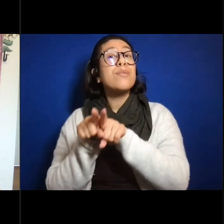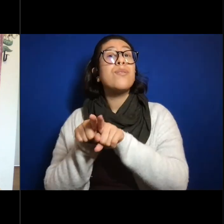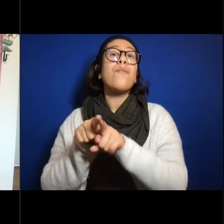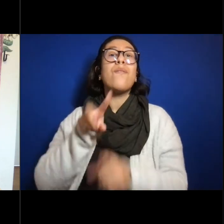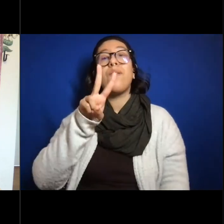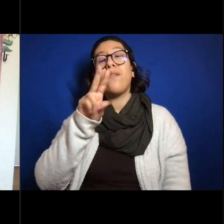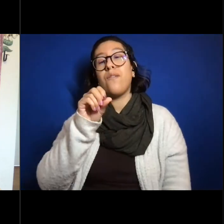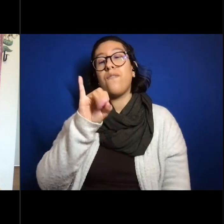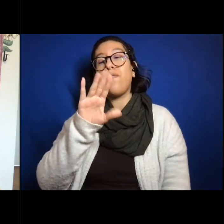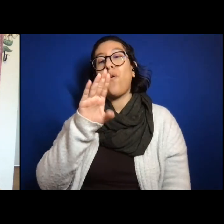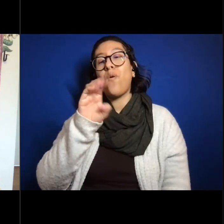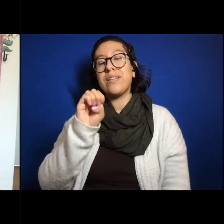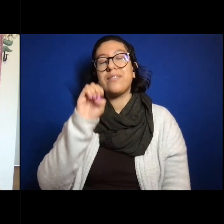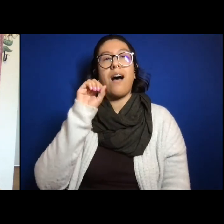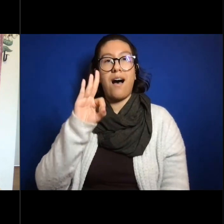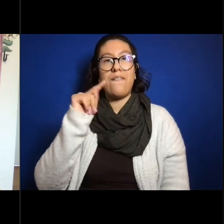Voice of the Sea.org and the links also